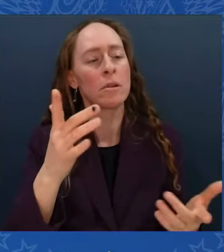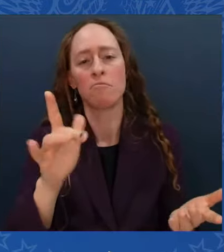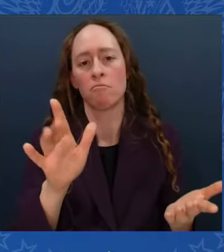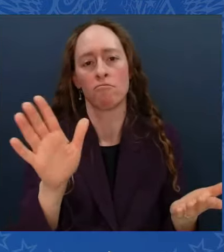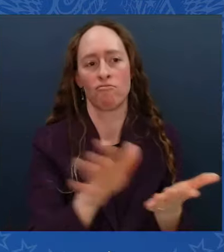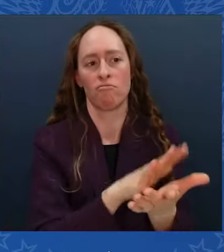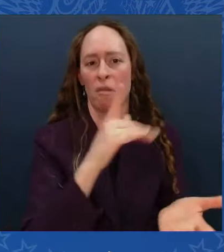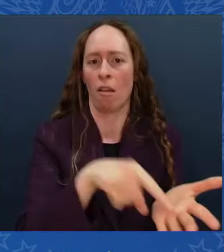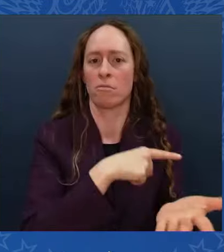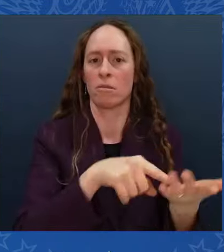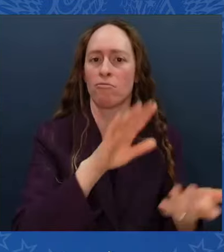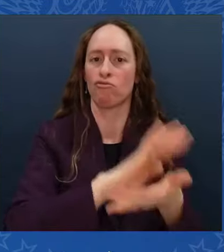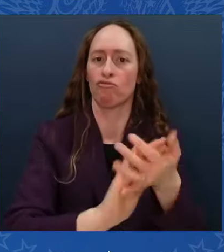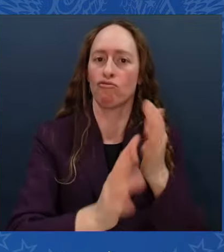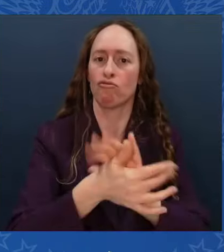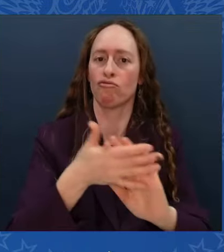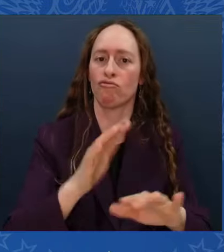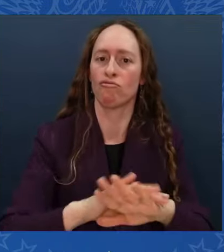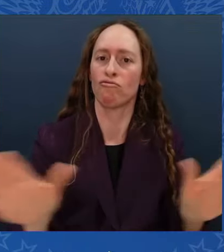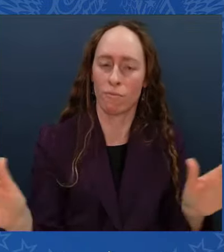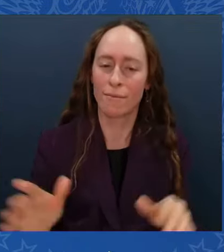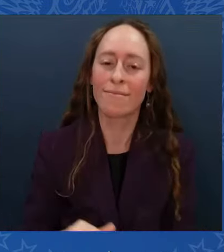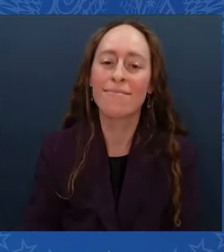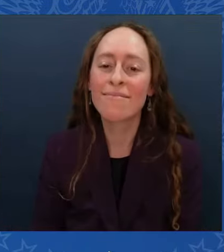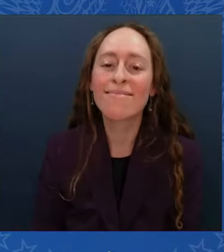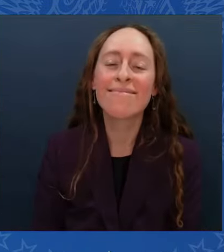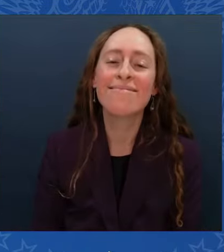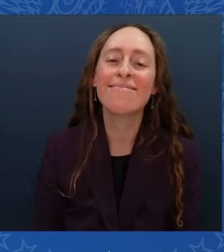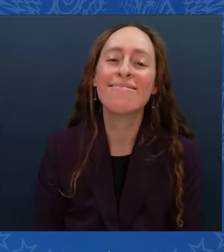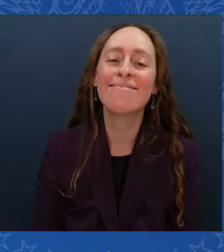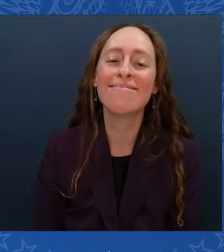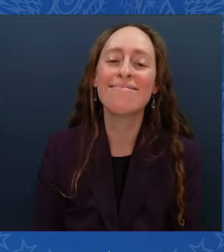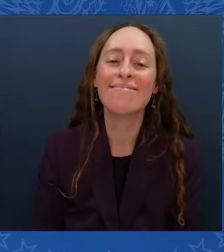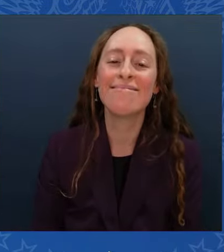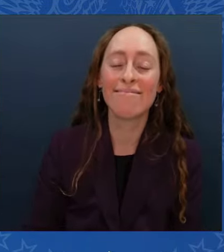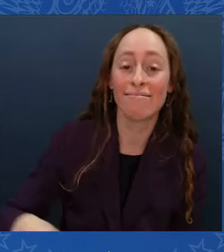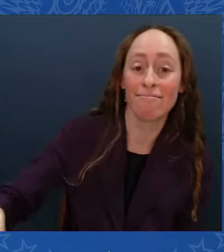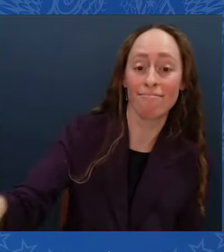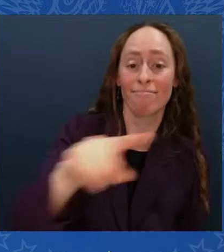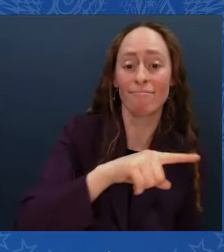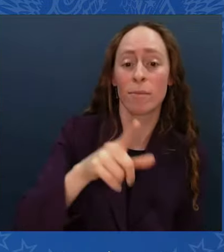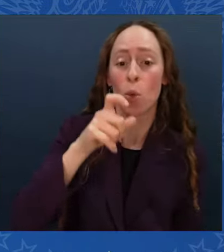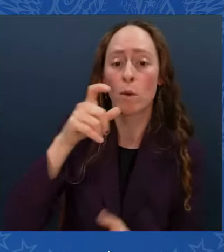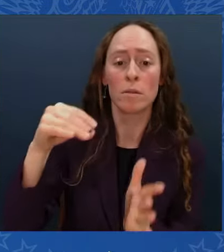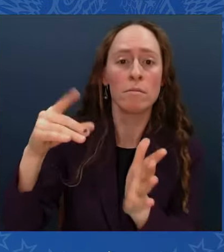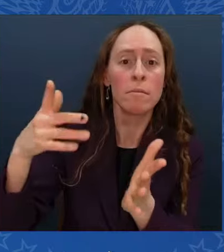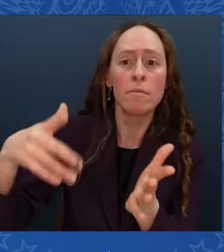I've made in canceling student debt for close to 4 million Americans through various actions.